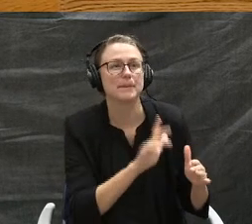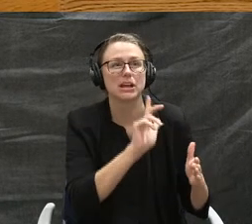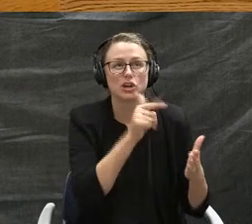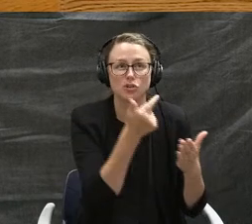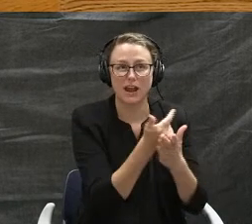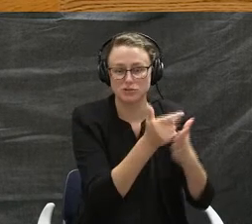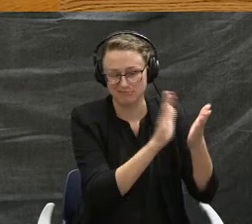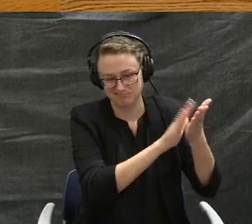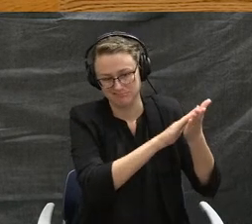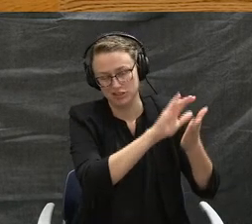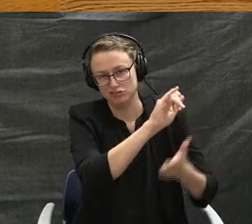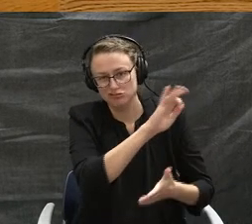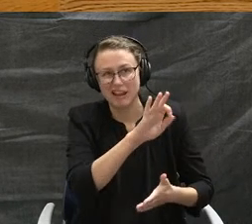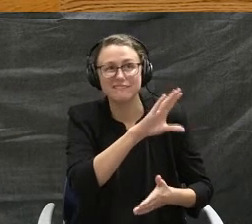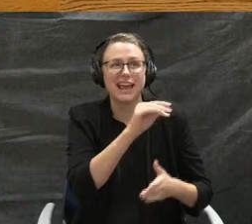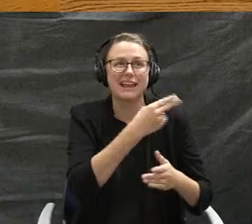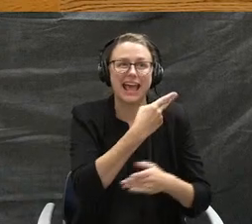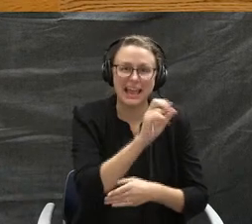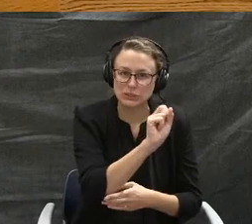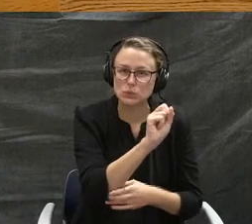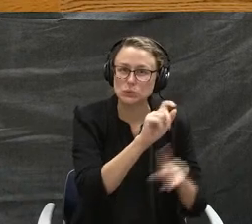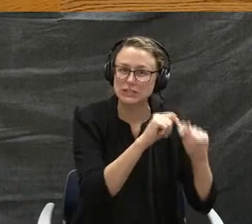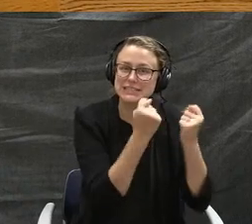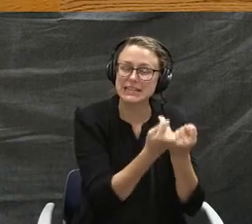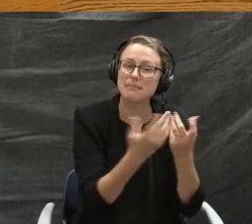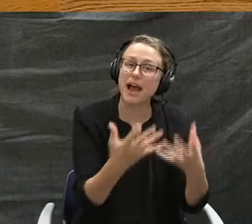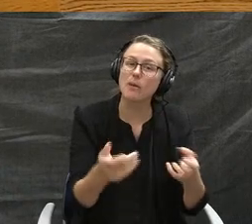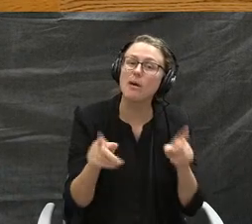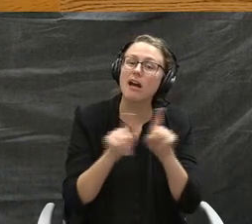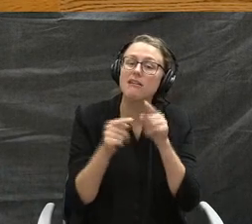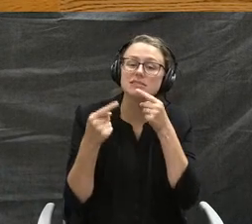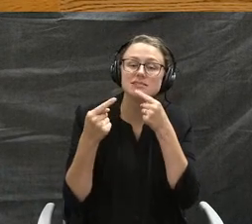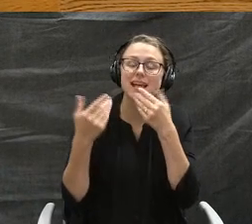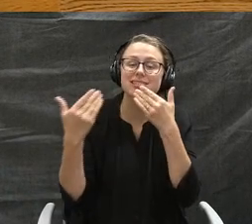Jeff and his team at the high school I really want to say